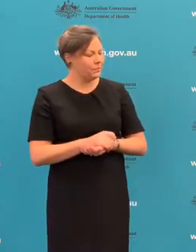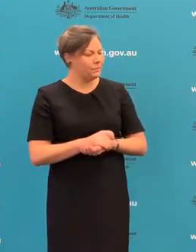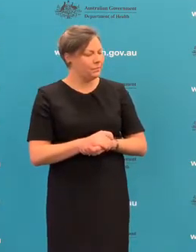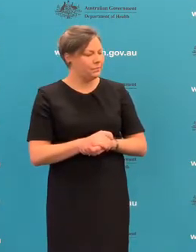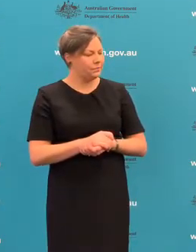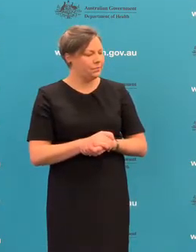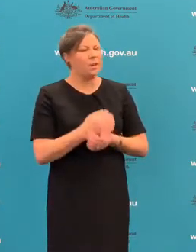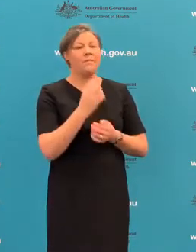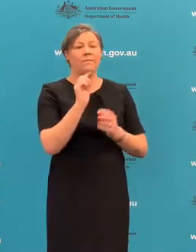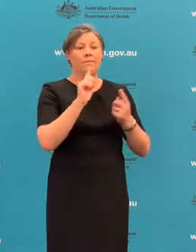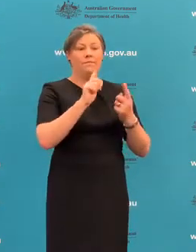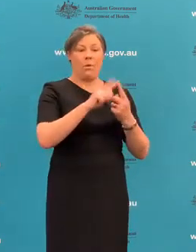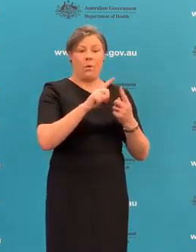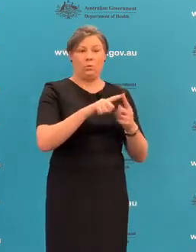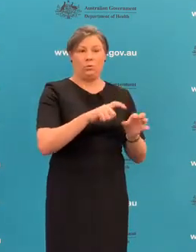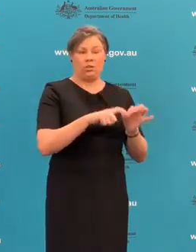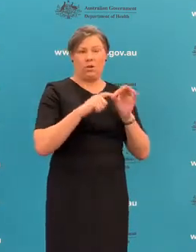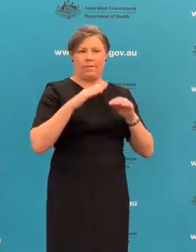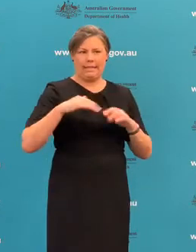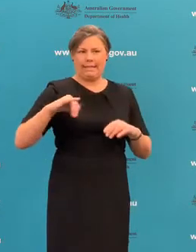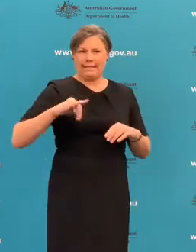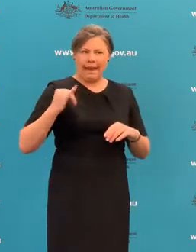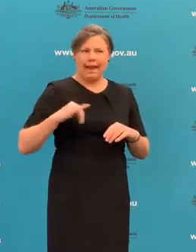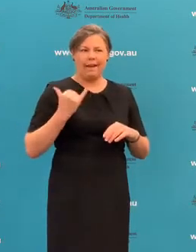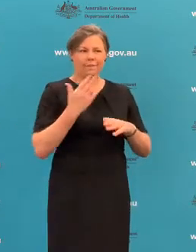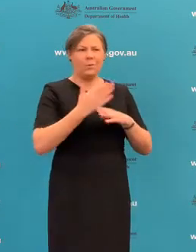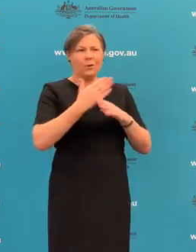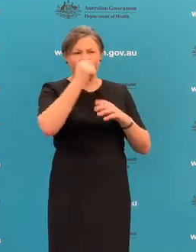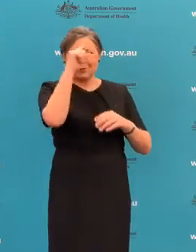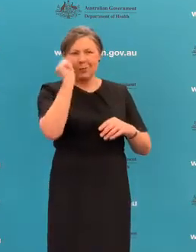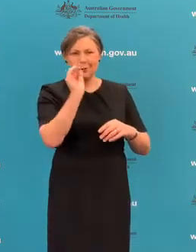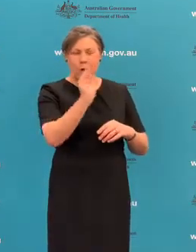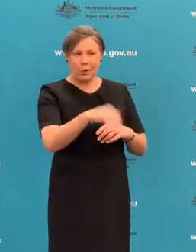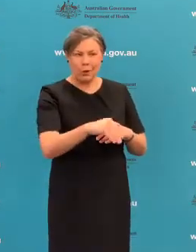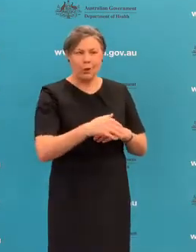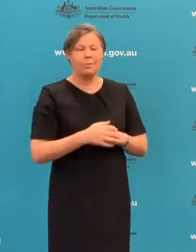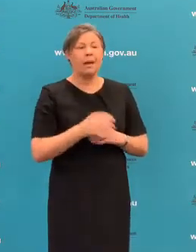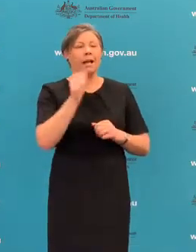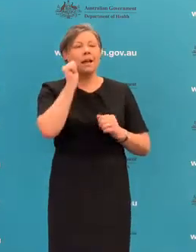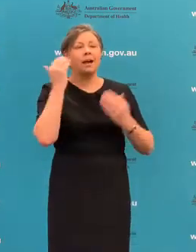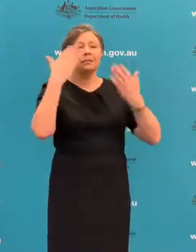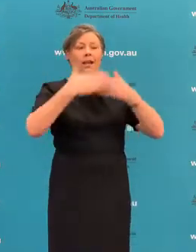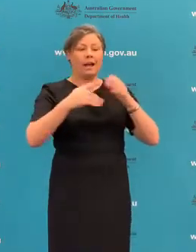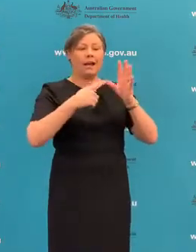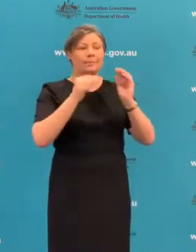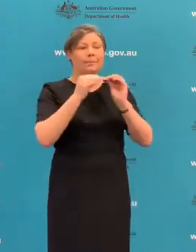in aged care facilities, last night's Four Corners showed that there